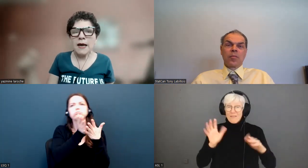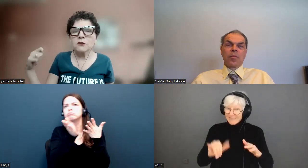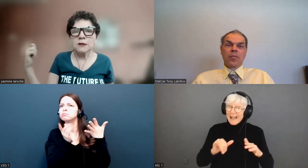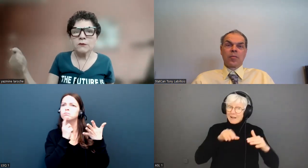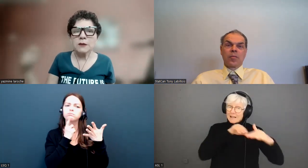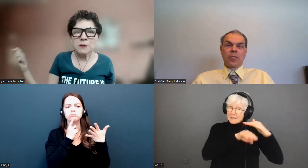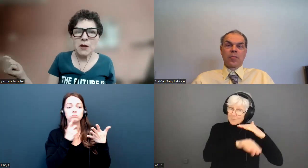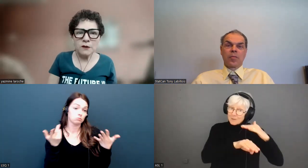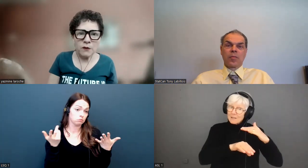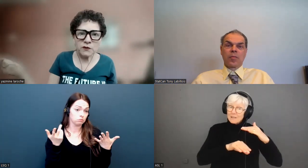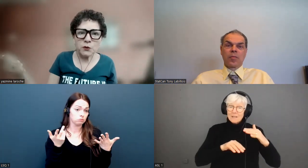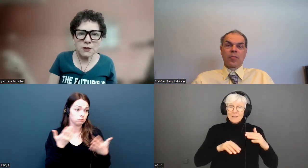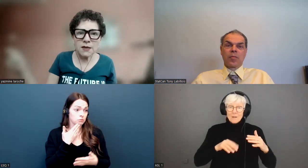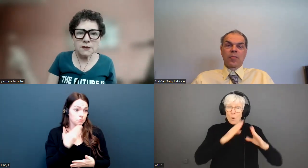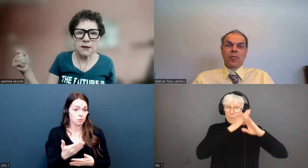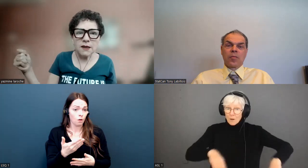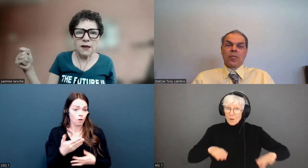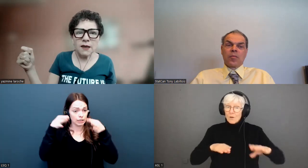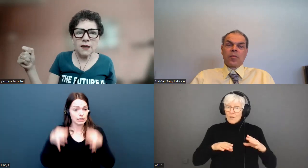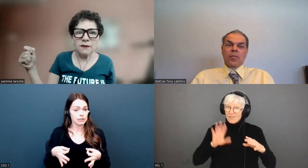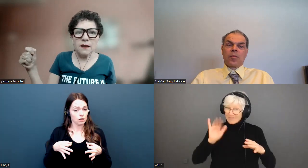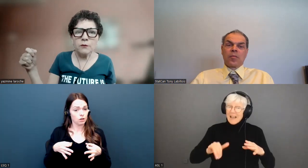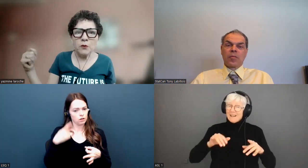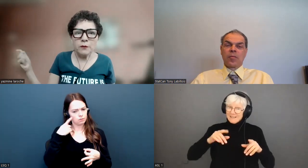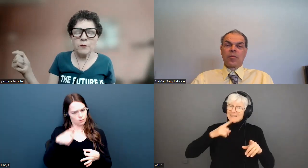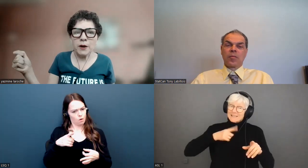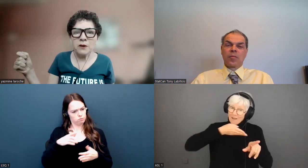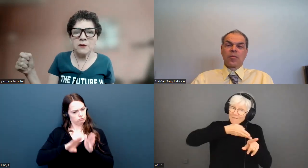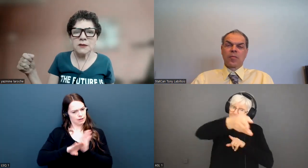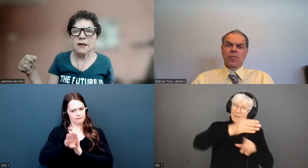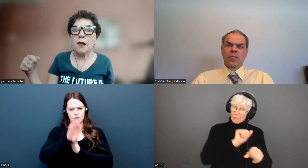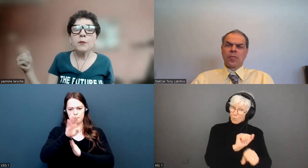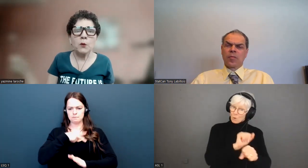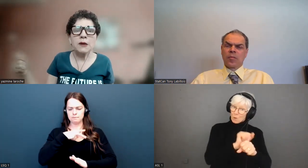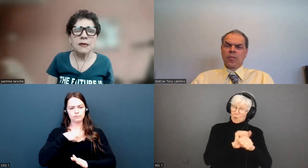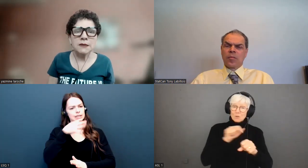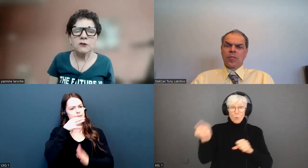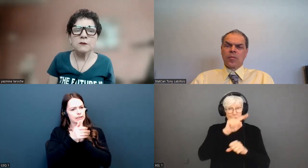actually develop some kind of expertise in the removal of barriers and helping organizations